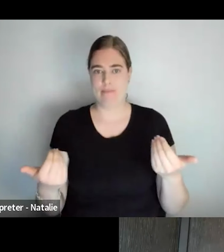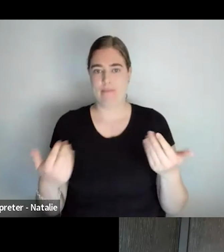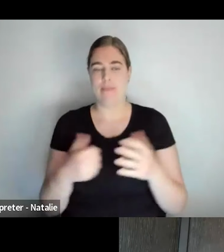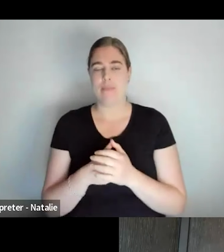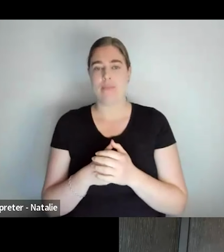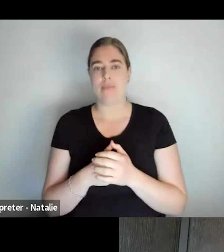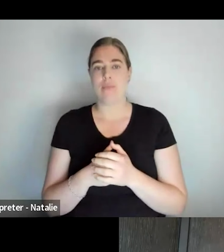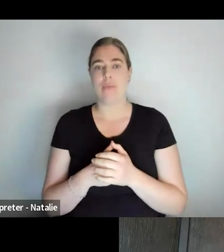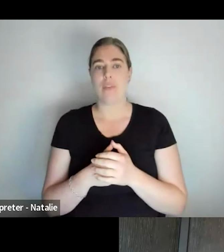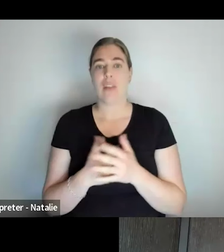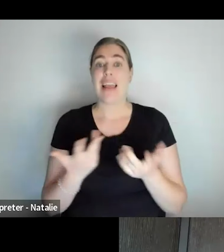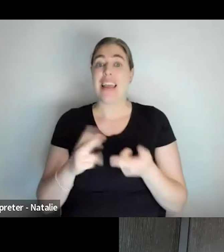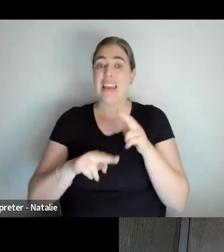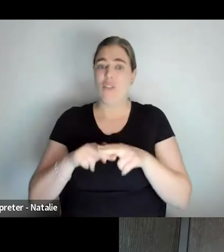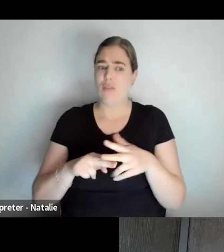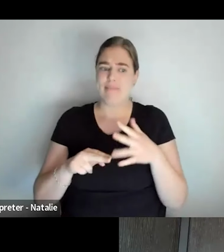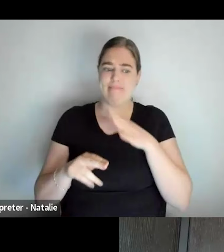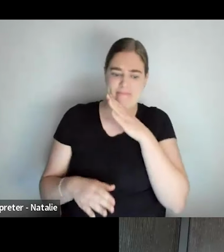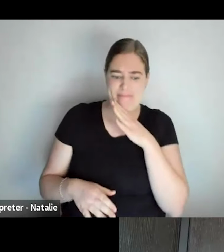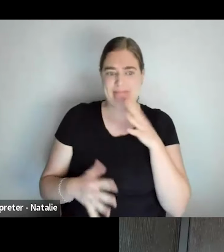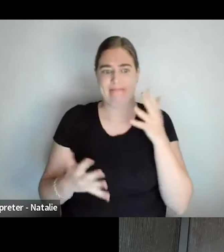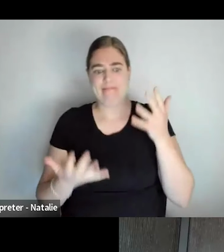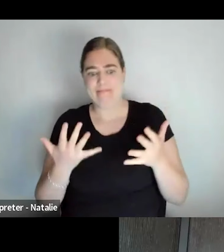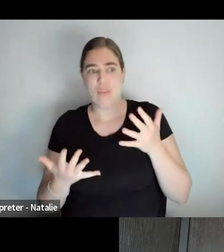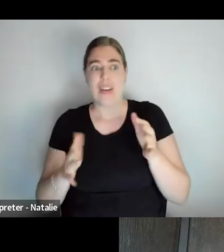If you are in doubt about whether that is the case,